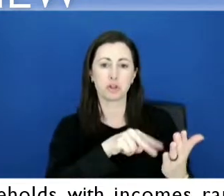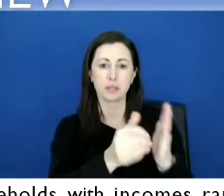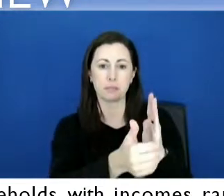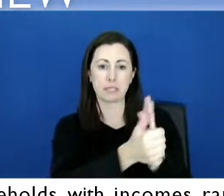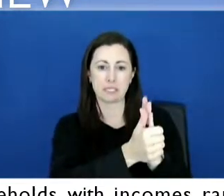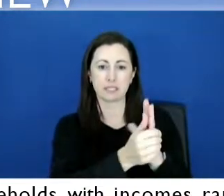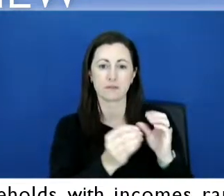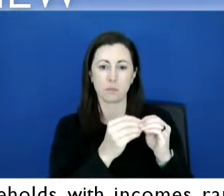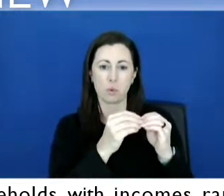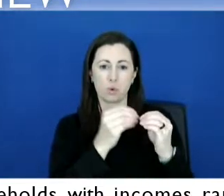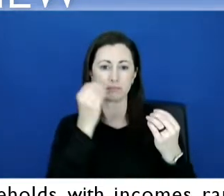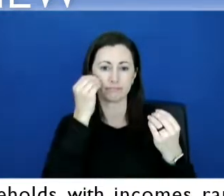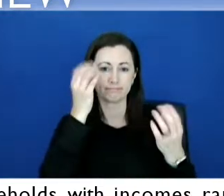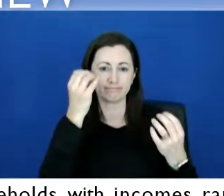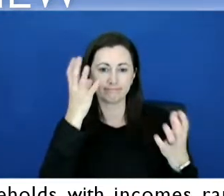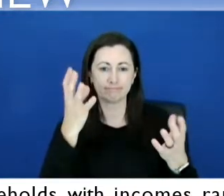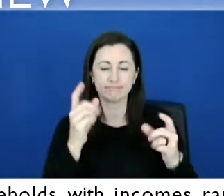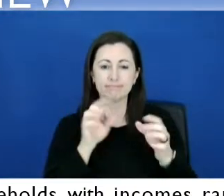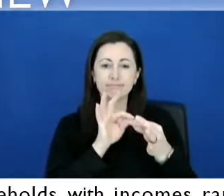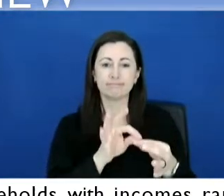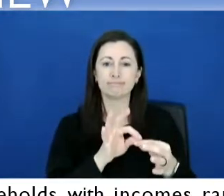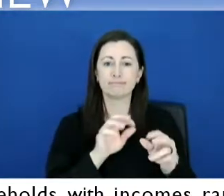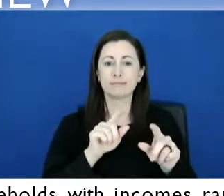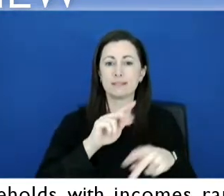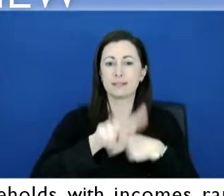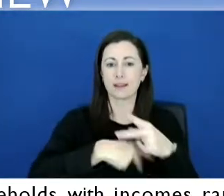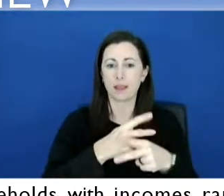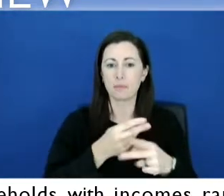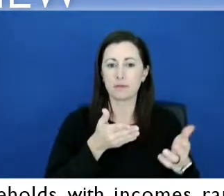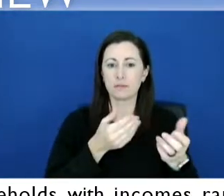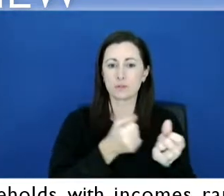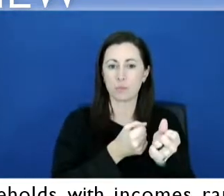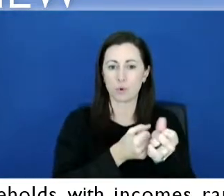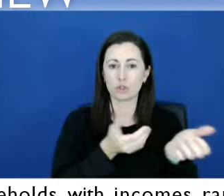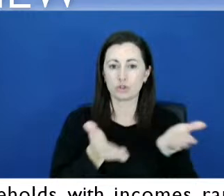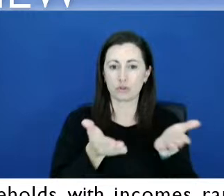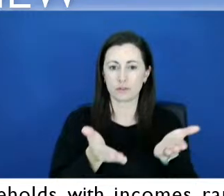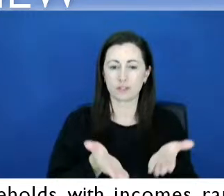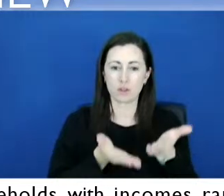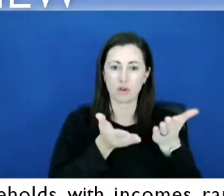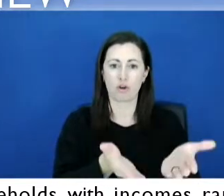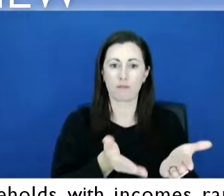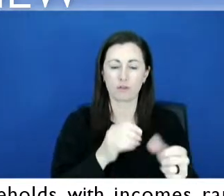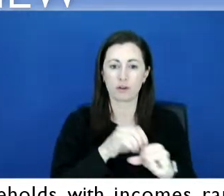RESOURCES AS NEEDED. PLEASE REFERENCE THE APPENDICES